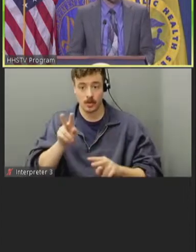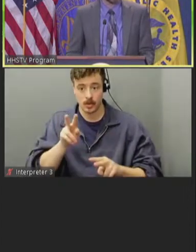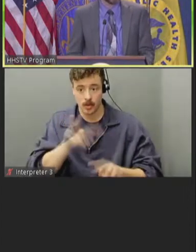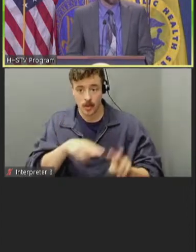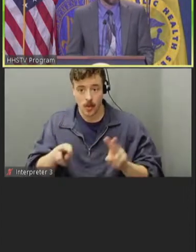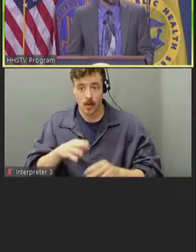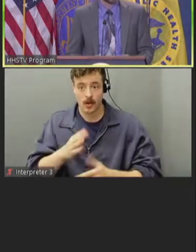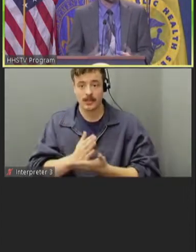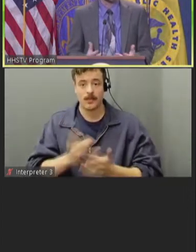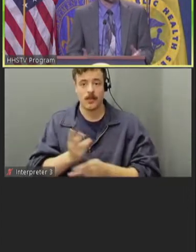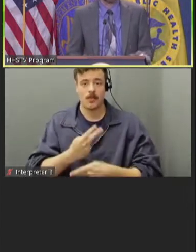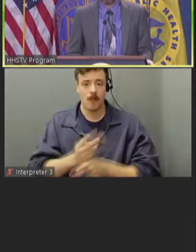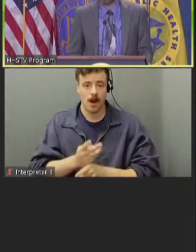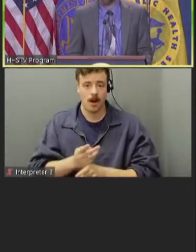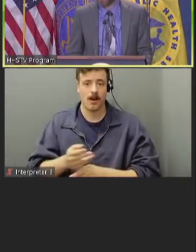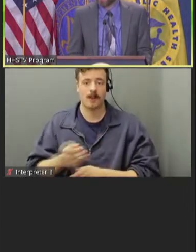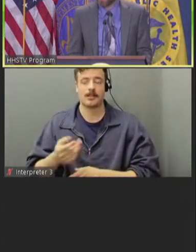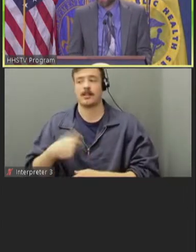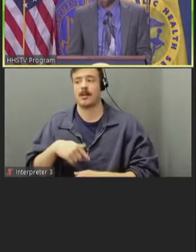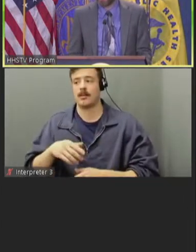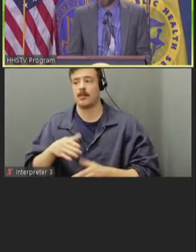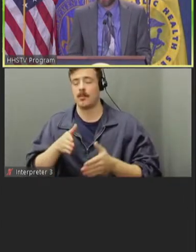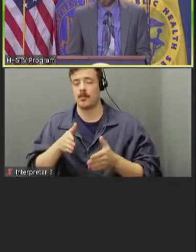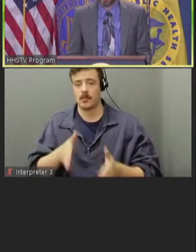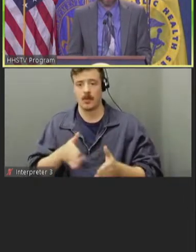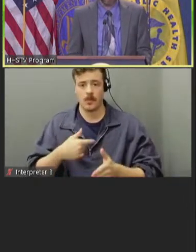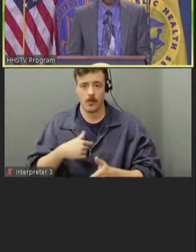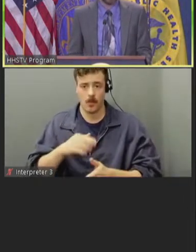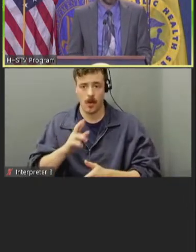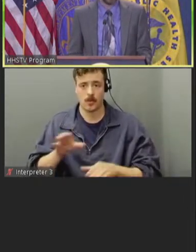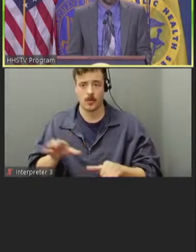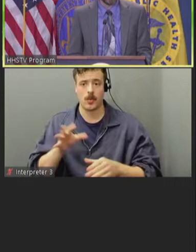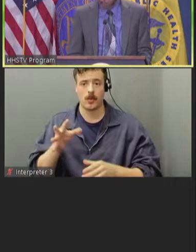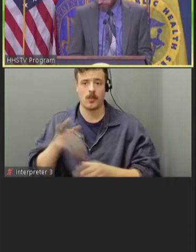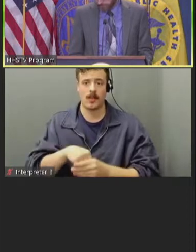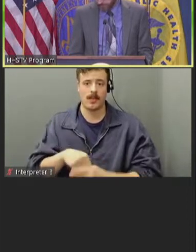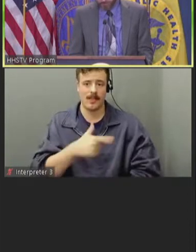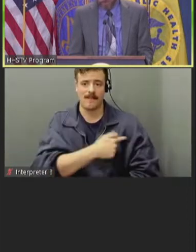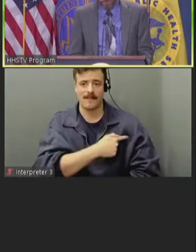that are being conducted within the vaccine adjuvant field to improve the vaccine efficacy.